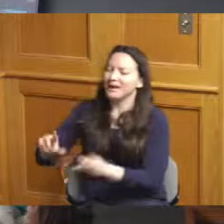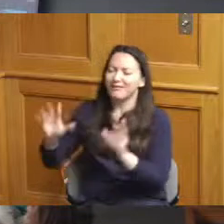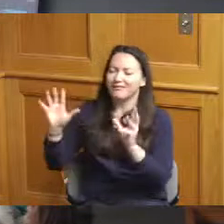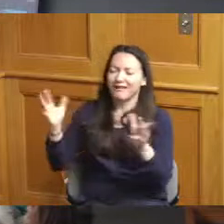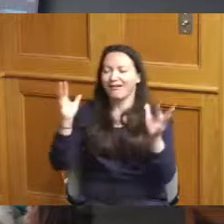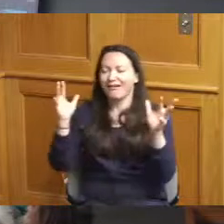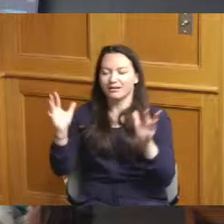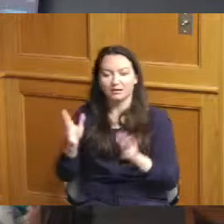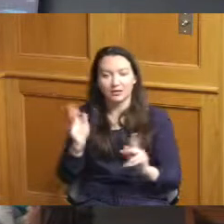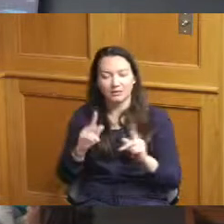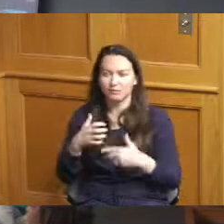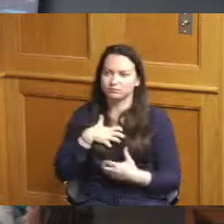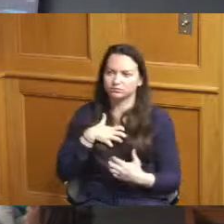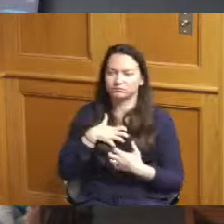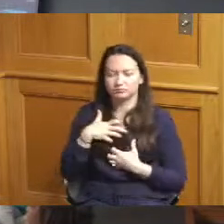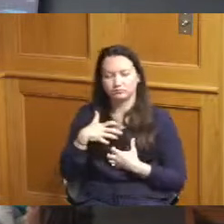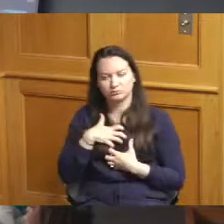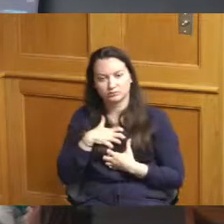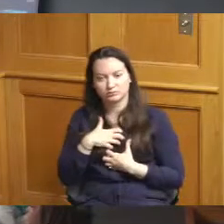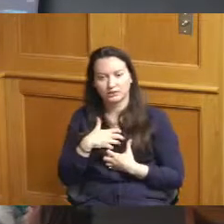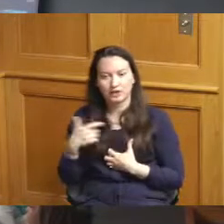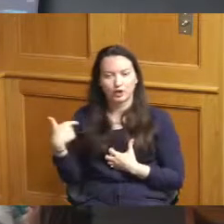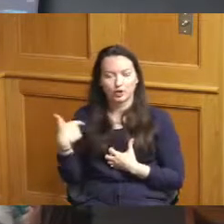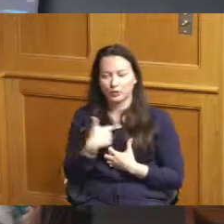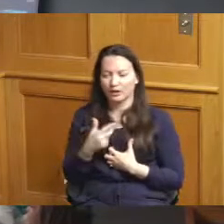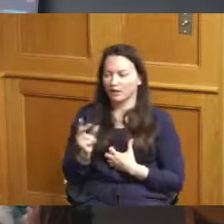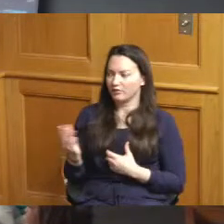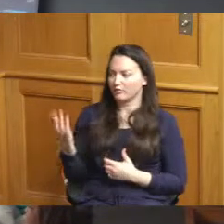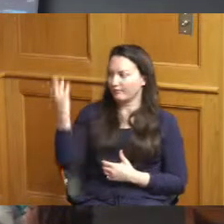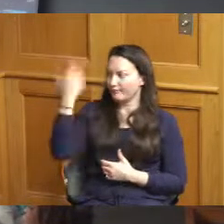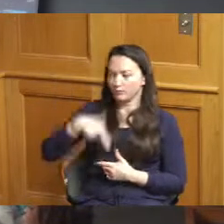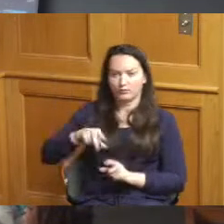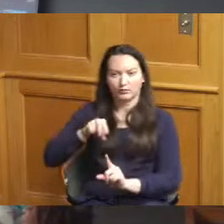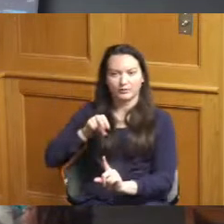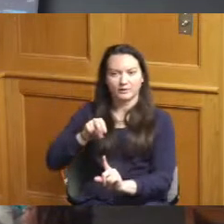that's what people complain about do we oversee it and there's their oversight so that's good for